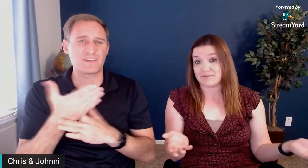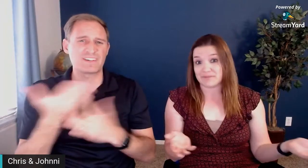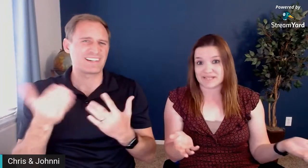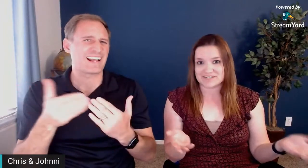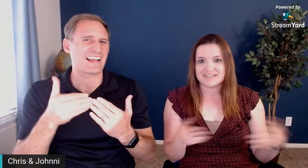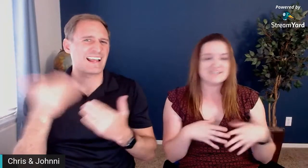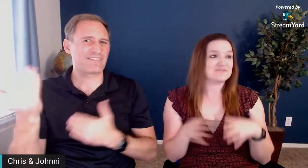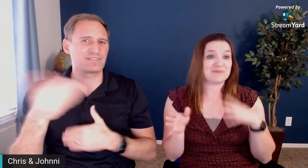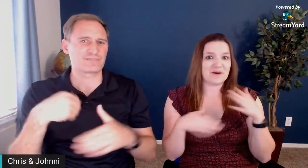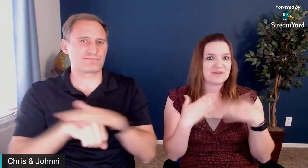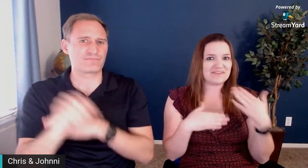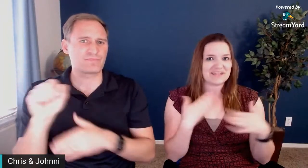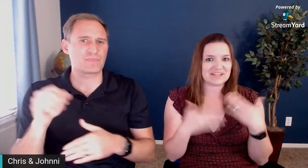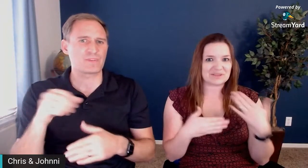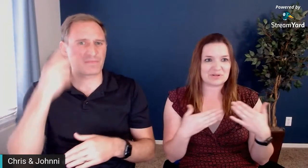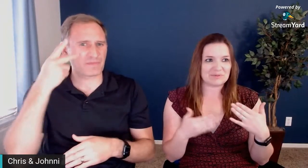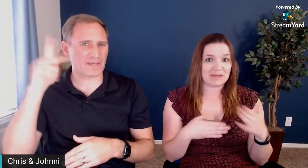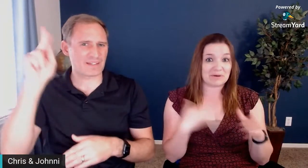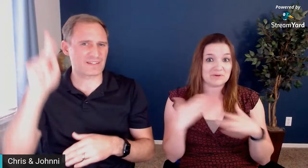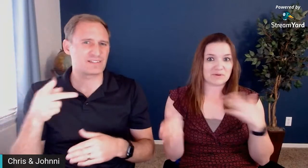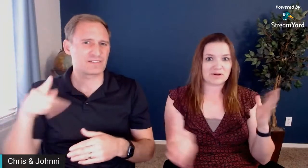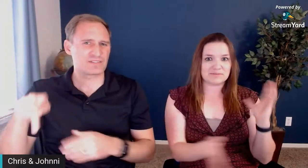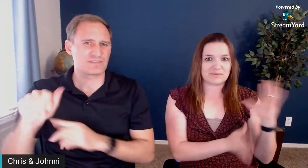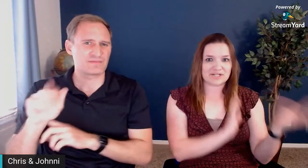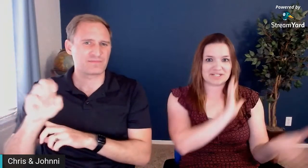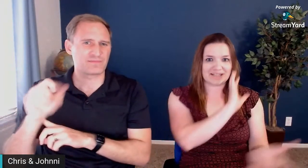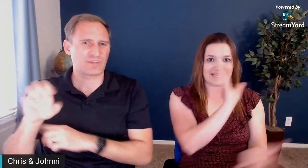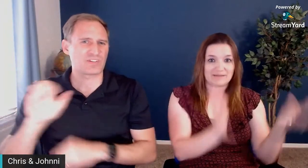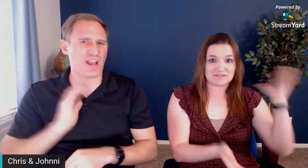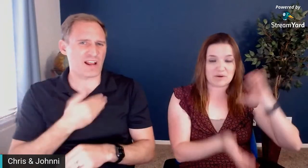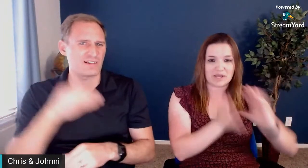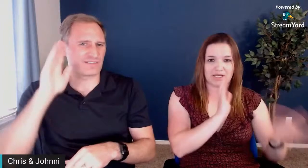had paige it was my own way of getting through my postpartum depression thing that was going on